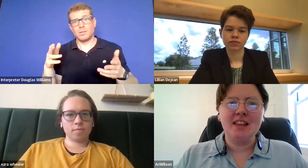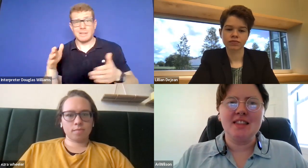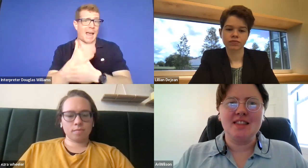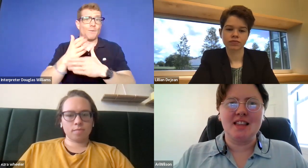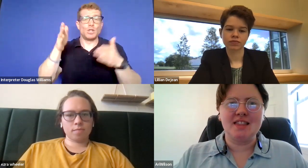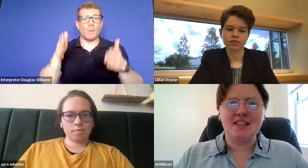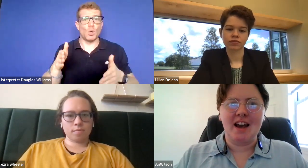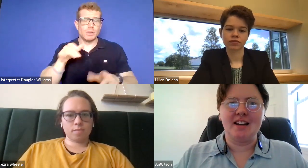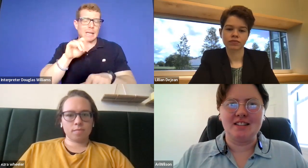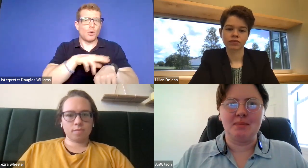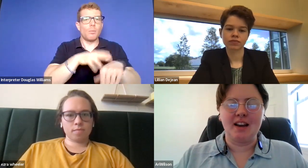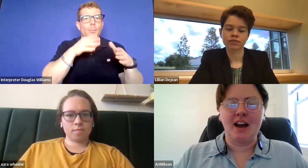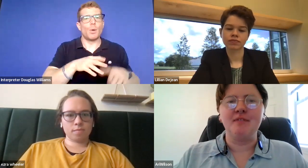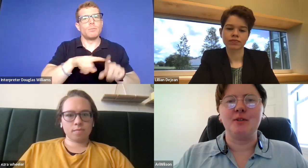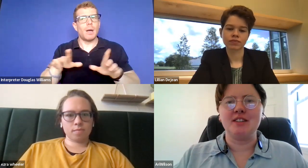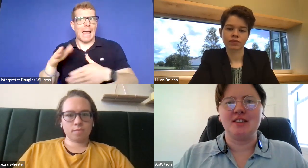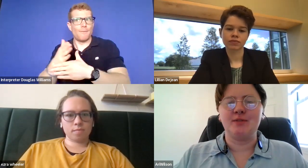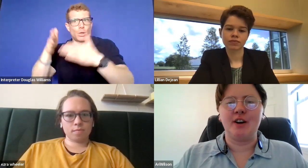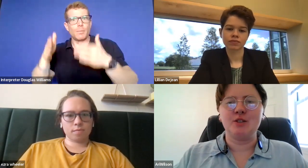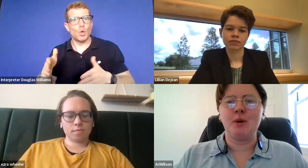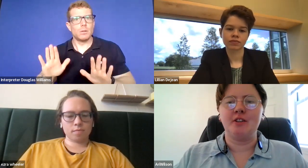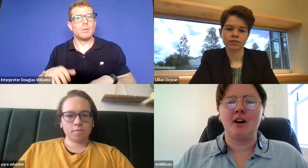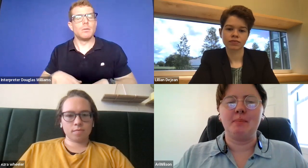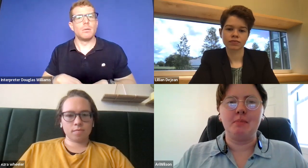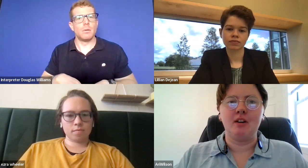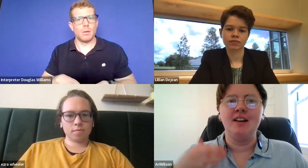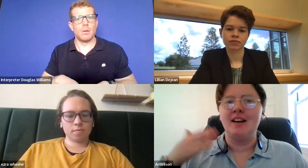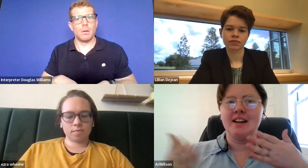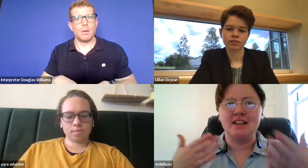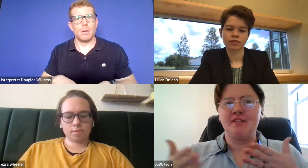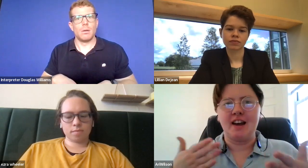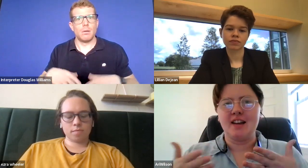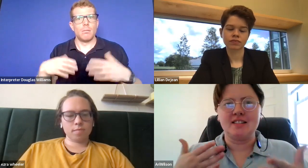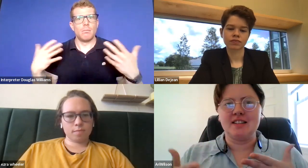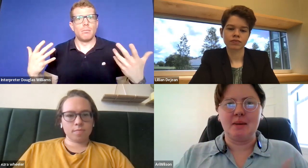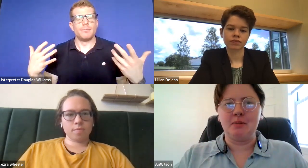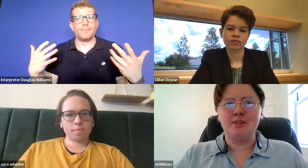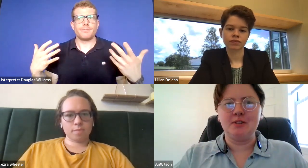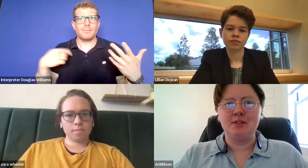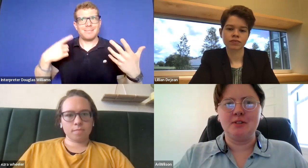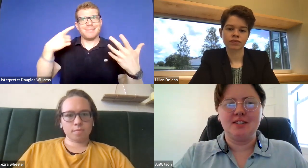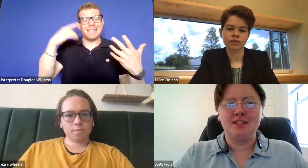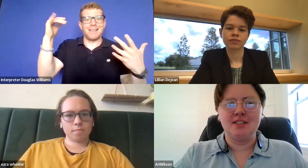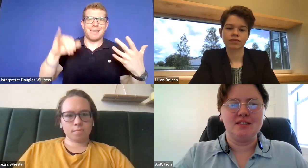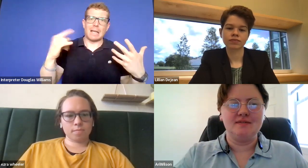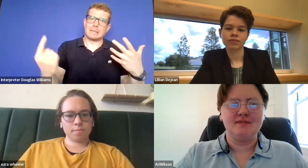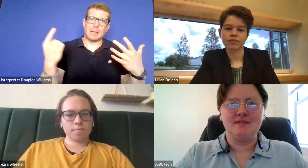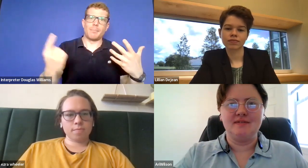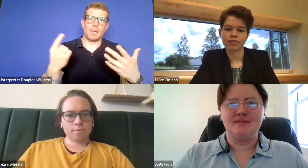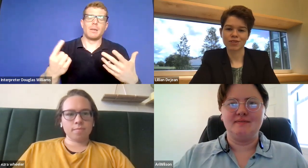So I think that that is something i've noticed as far as whether or not people identify as the same absolutely.